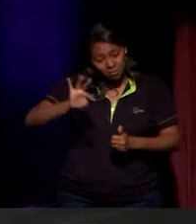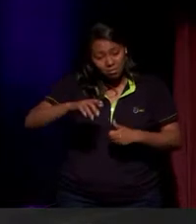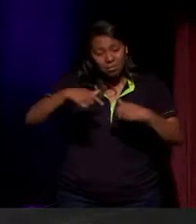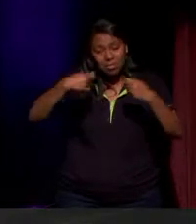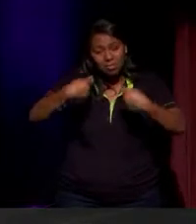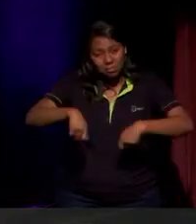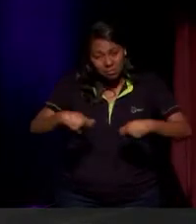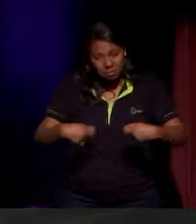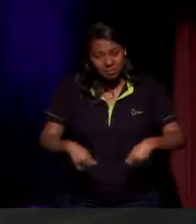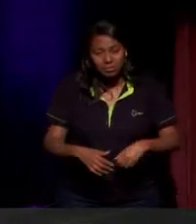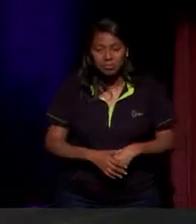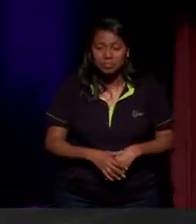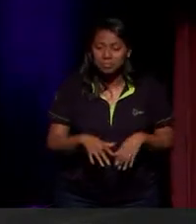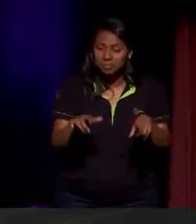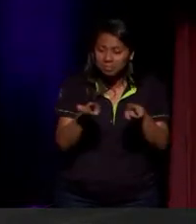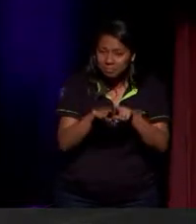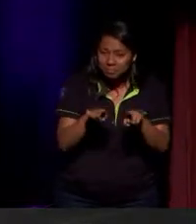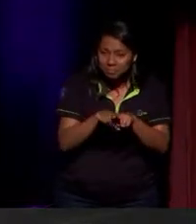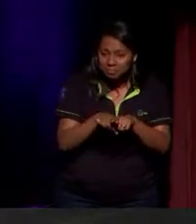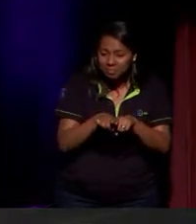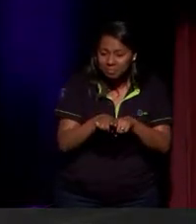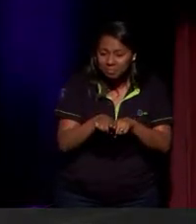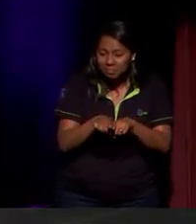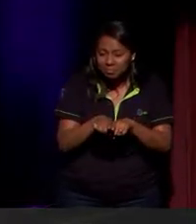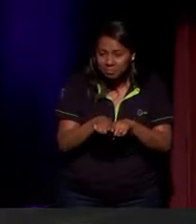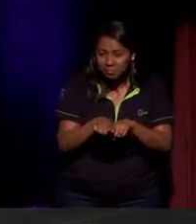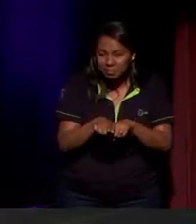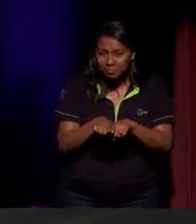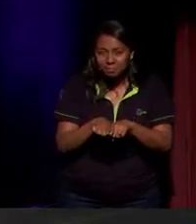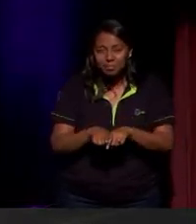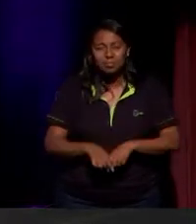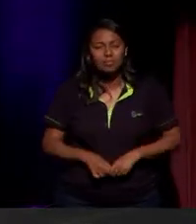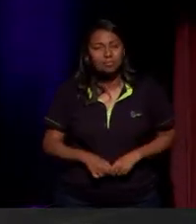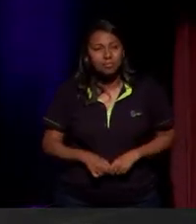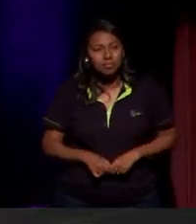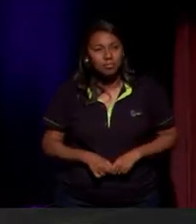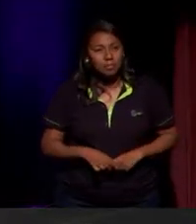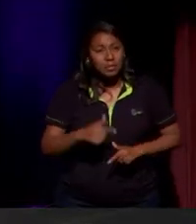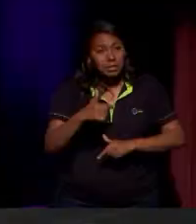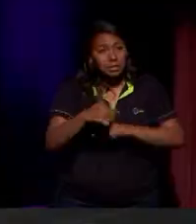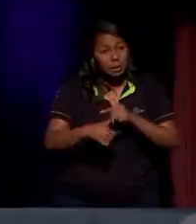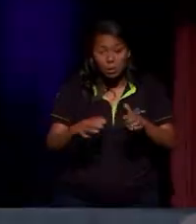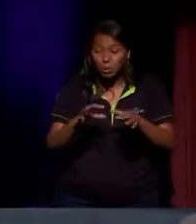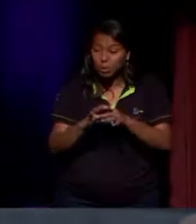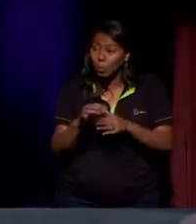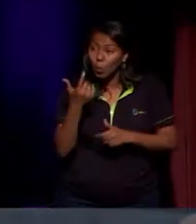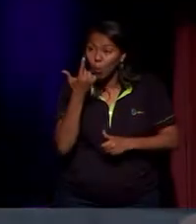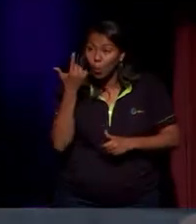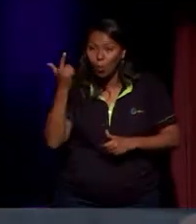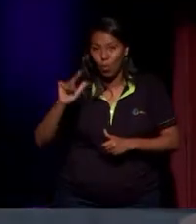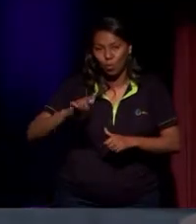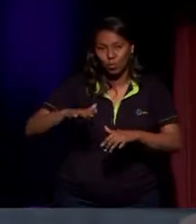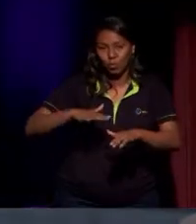and, at the same time also, working with other movements at all levels, and in this, the Women's Forum